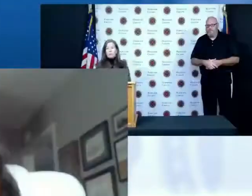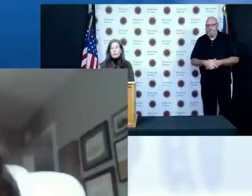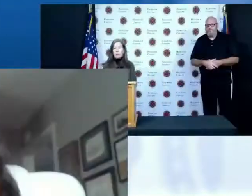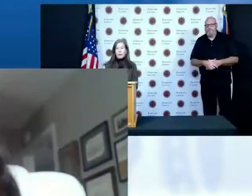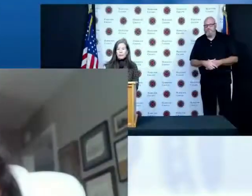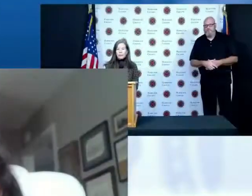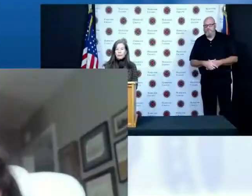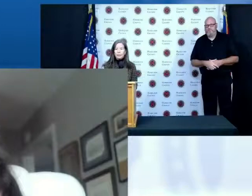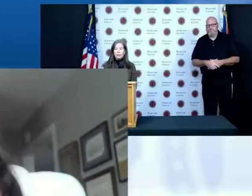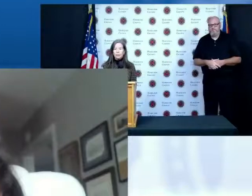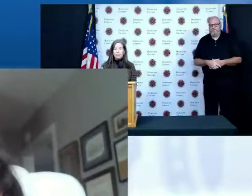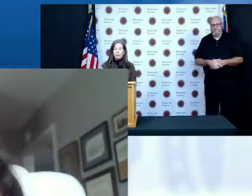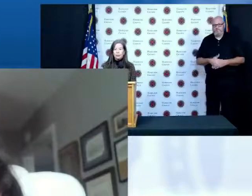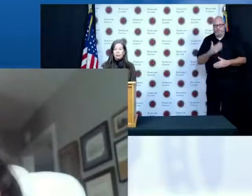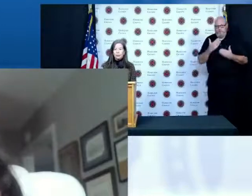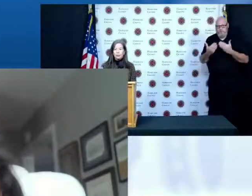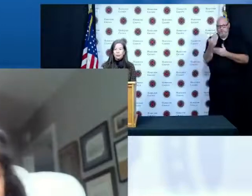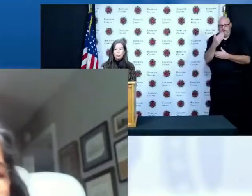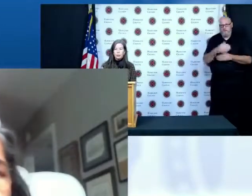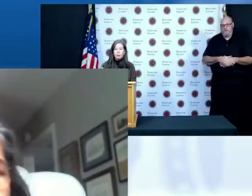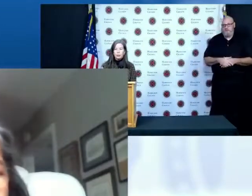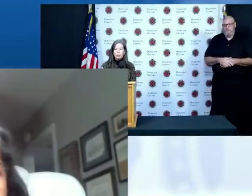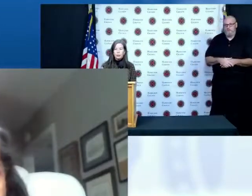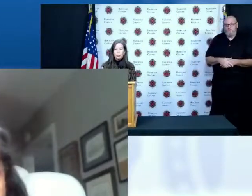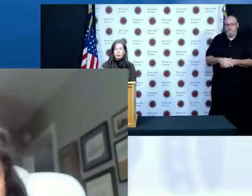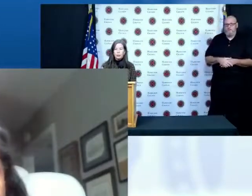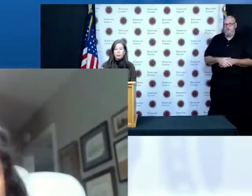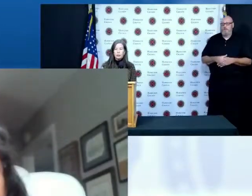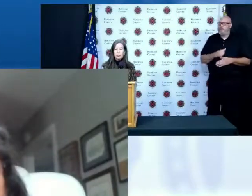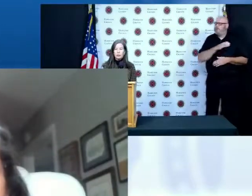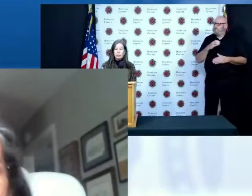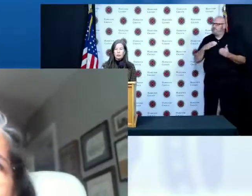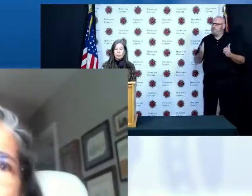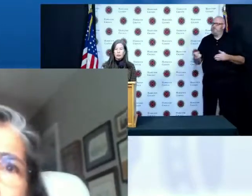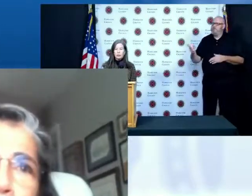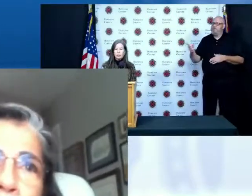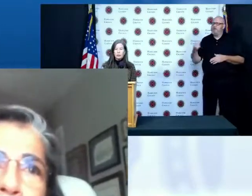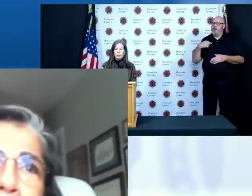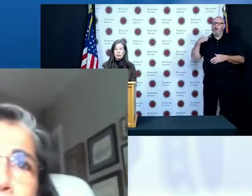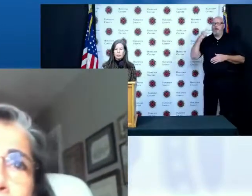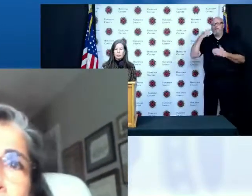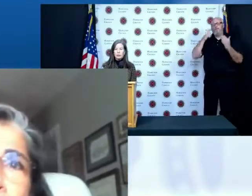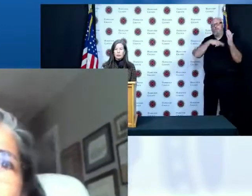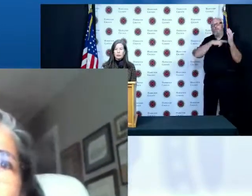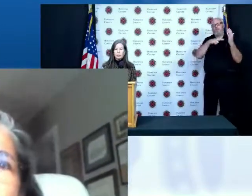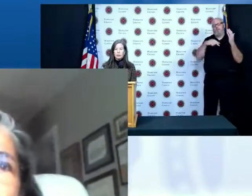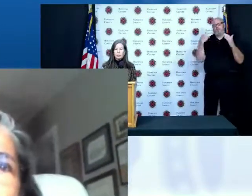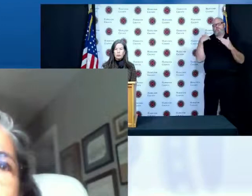Commissioners you may have read the stories over the weekend of Biden Administration officials